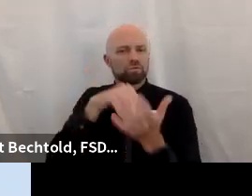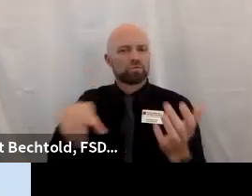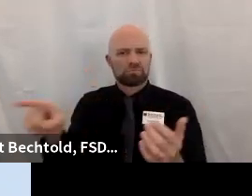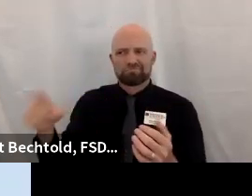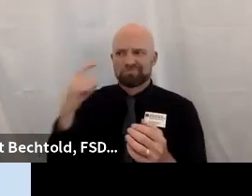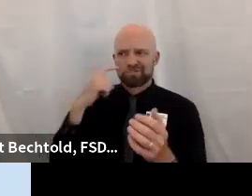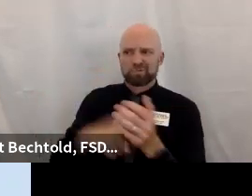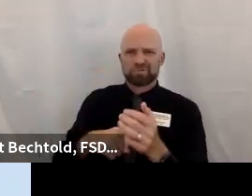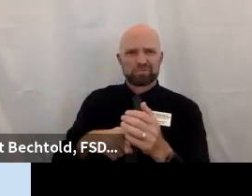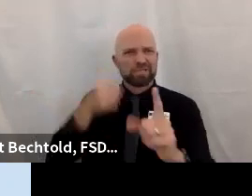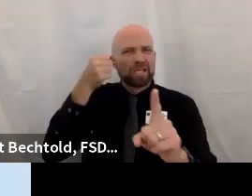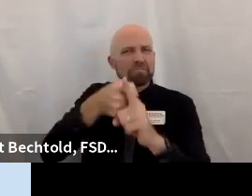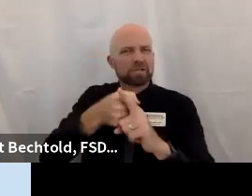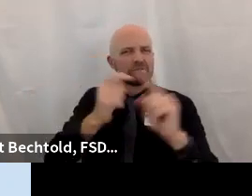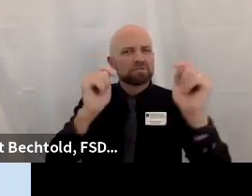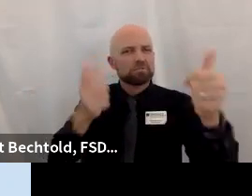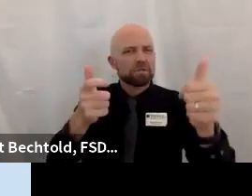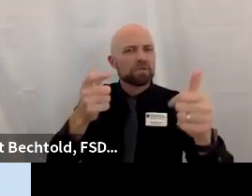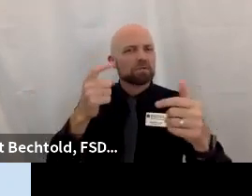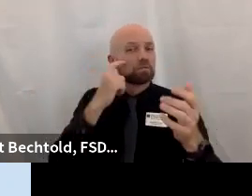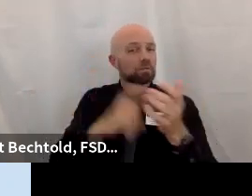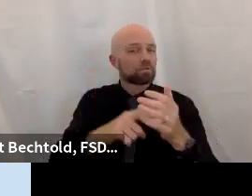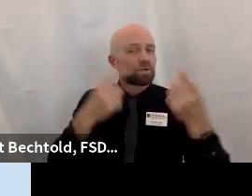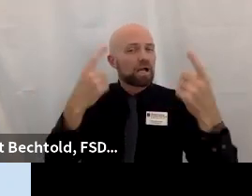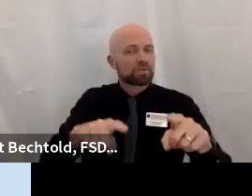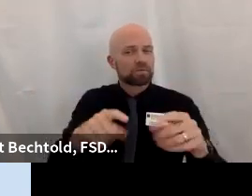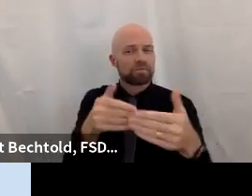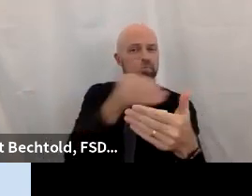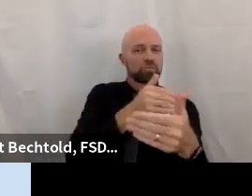And the other one shows the student, you'll notice the impact of speed.